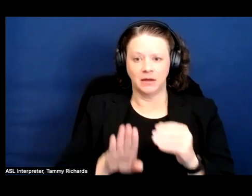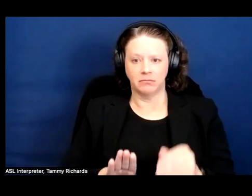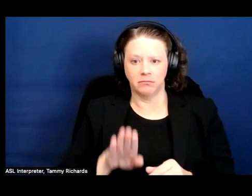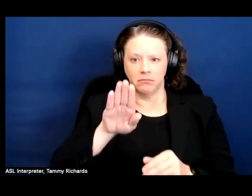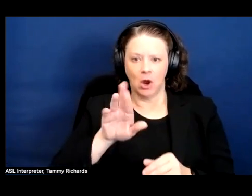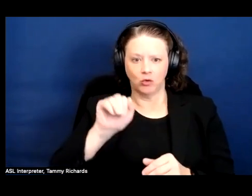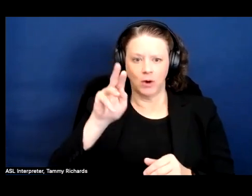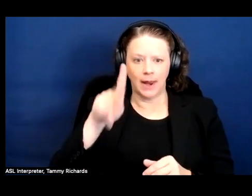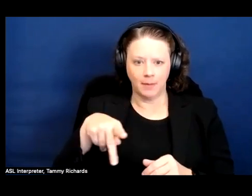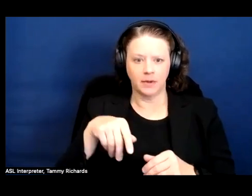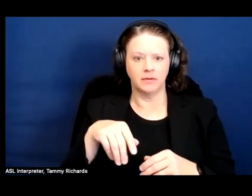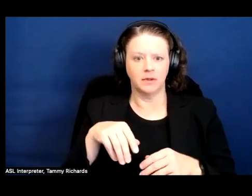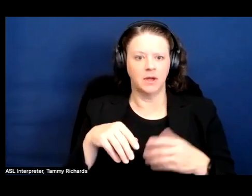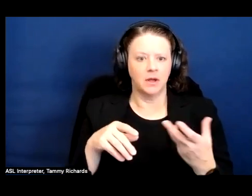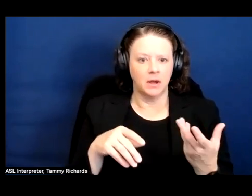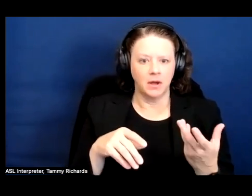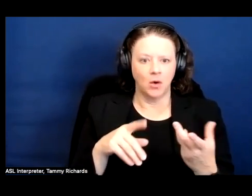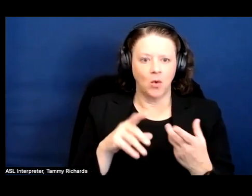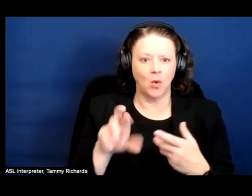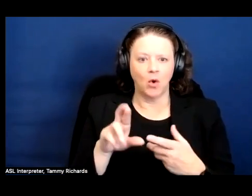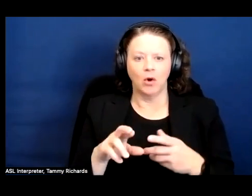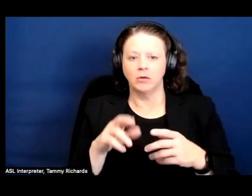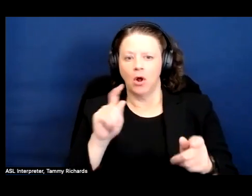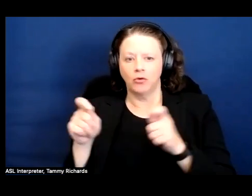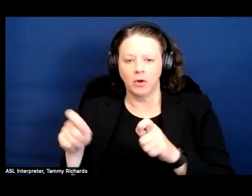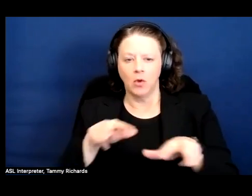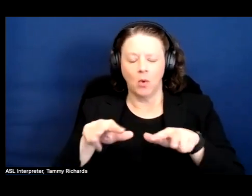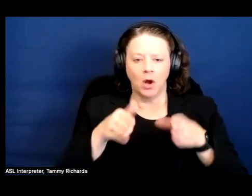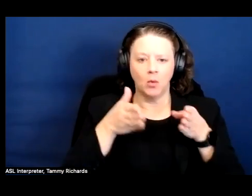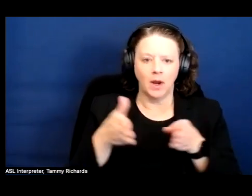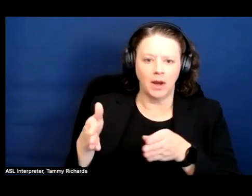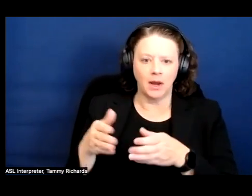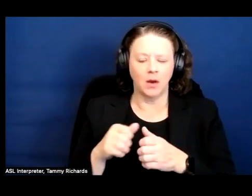a housing provider can't tell somebody you can't let your dog off leash to go into the laundry room